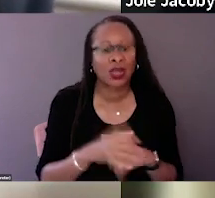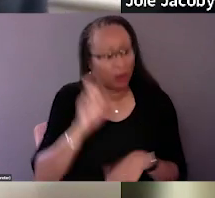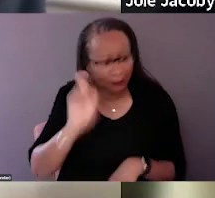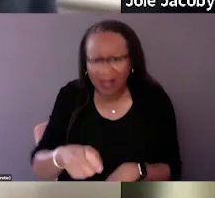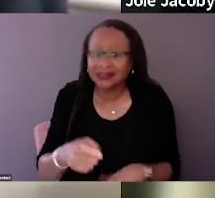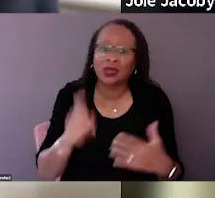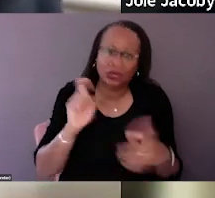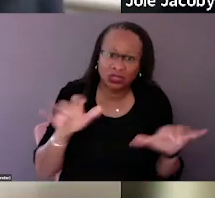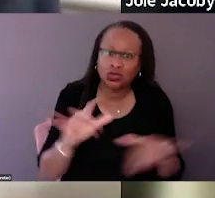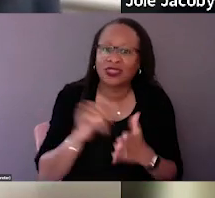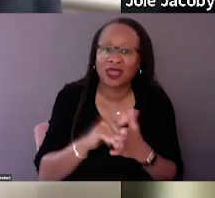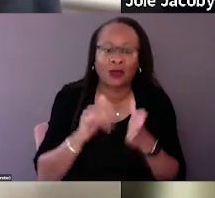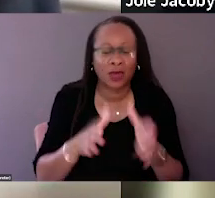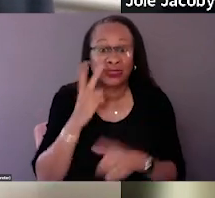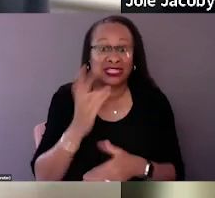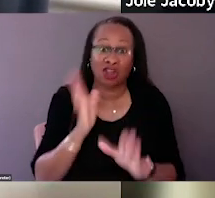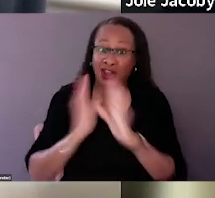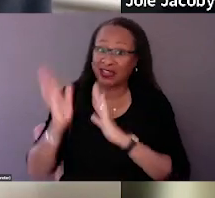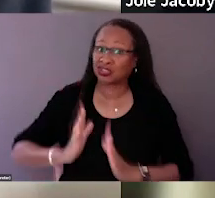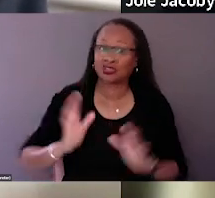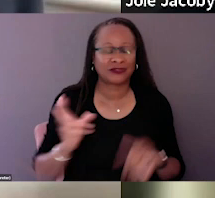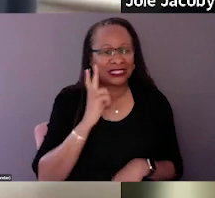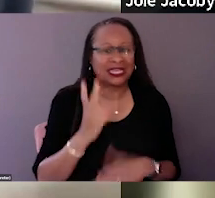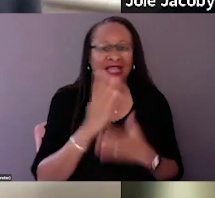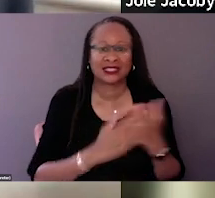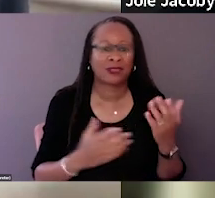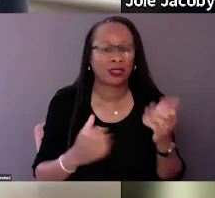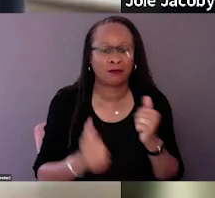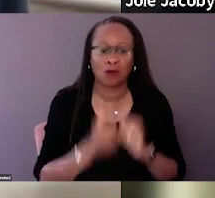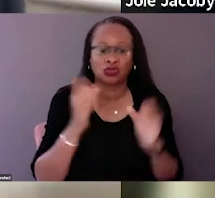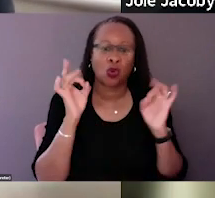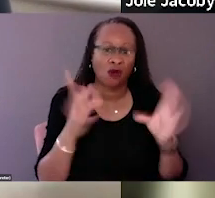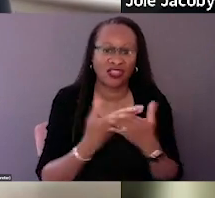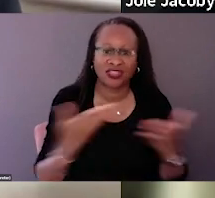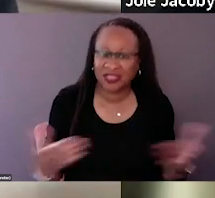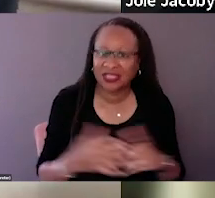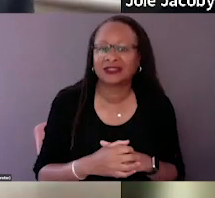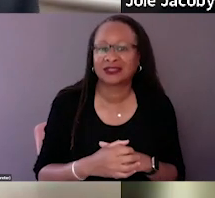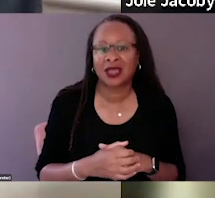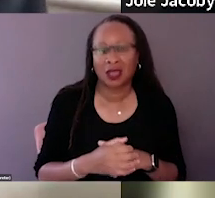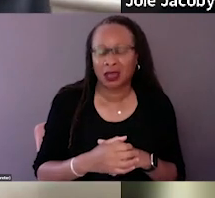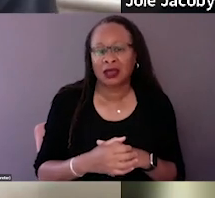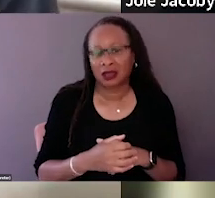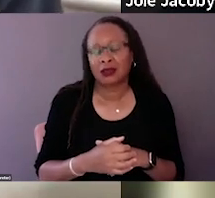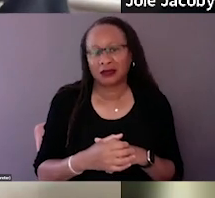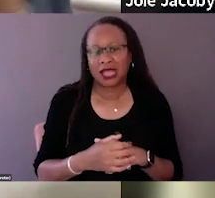Our ancestors have seen some of the most horrific things and been through some of the most horrific things that any human being can go through.